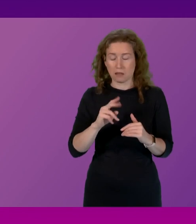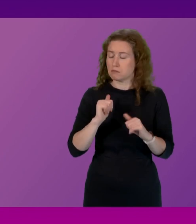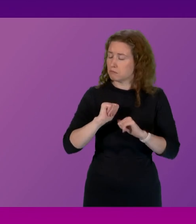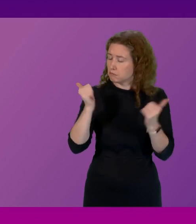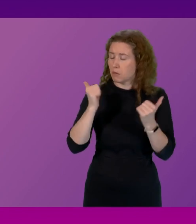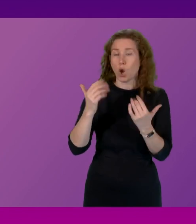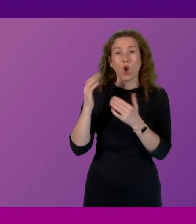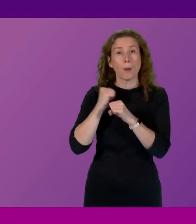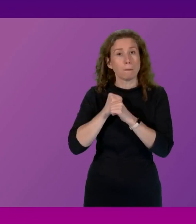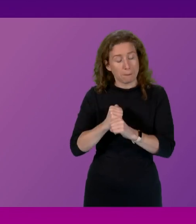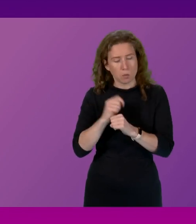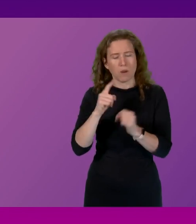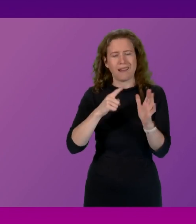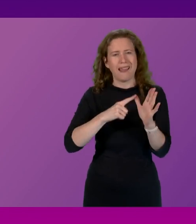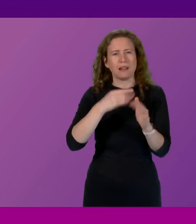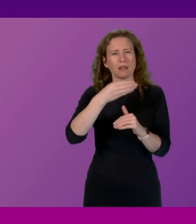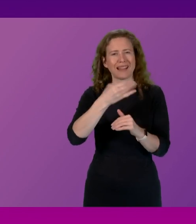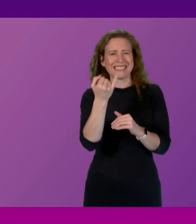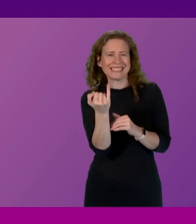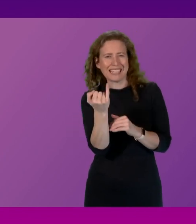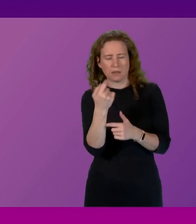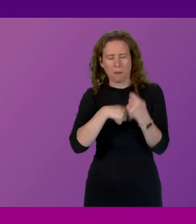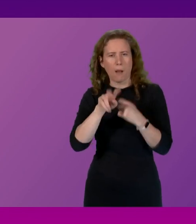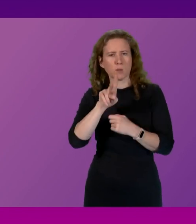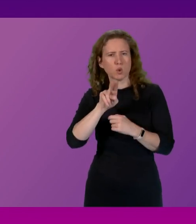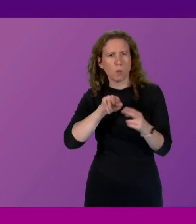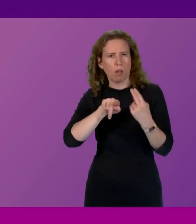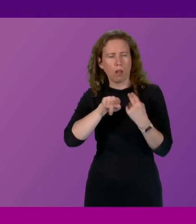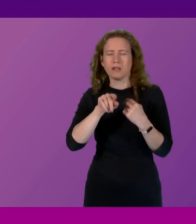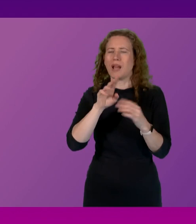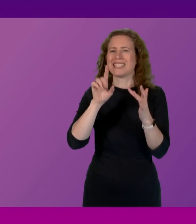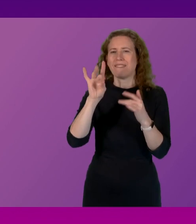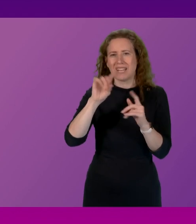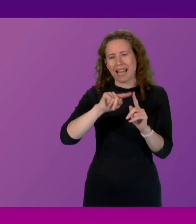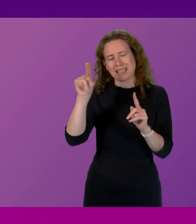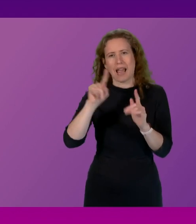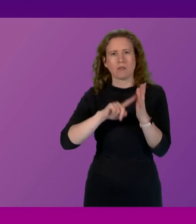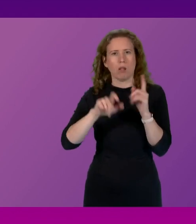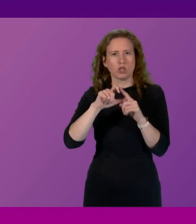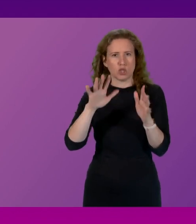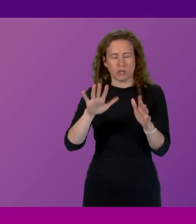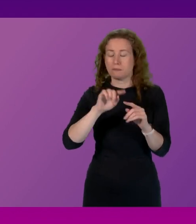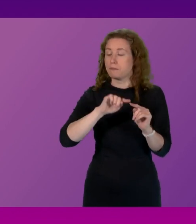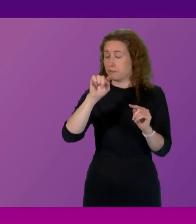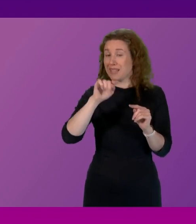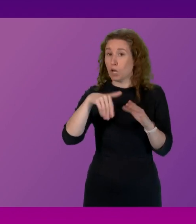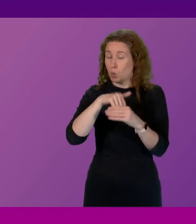to dual the A96 between Inverness and Auldearn, including the Nairn bypass.